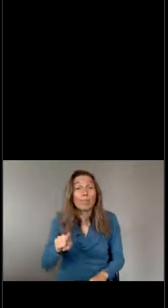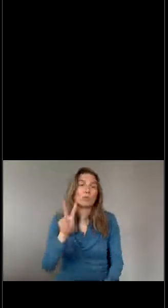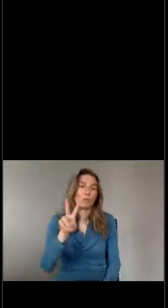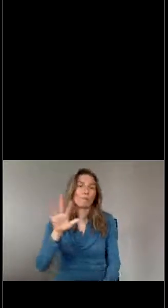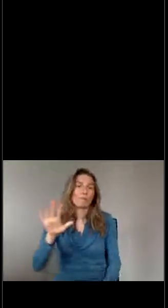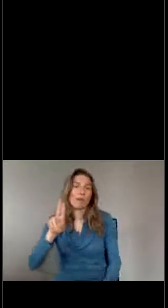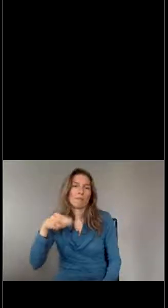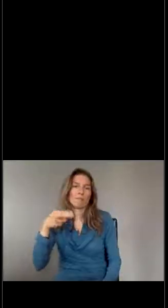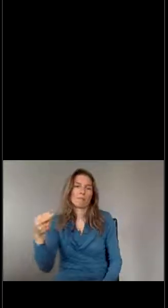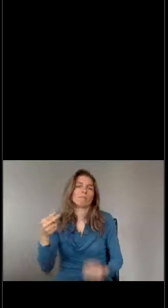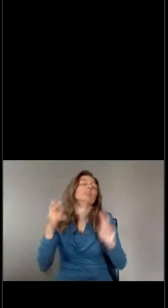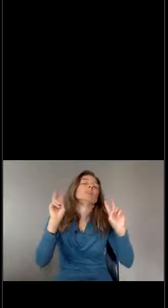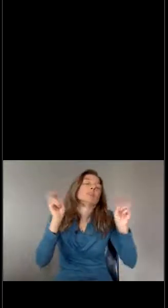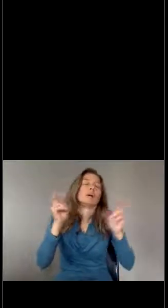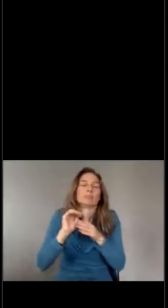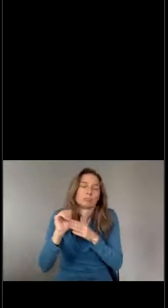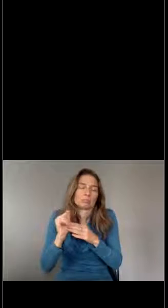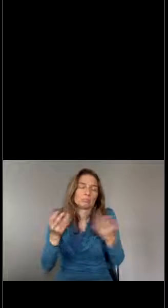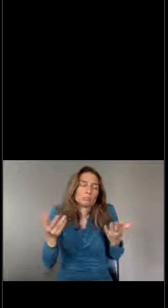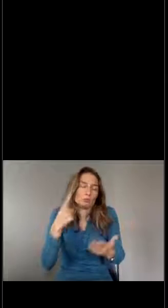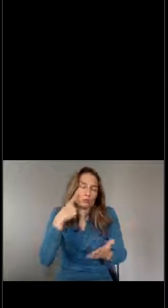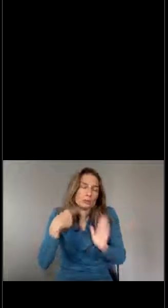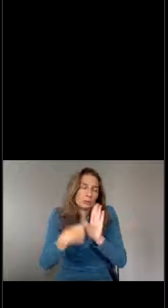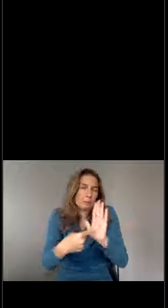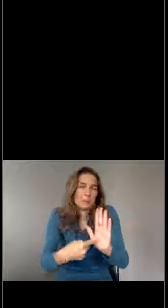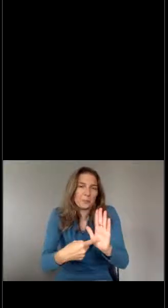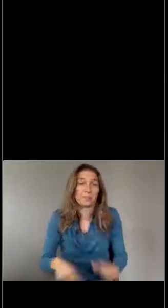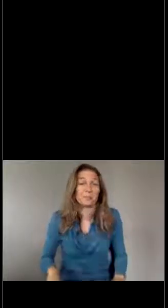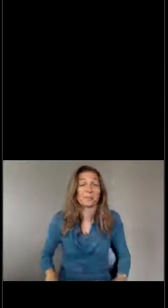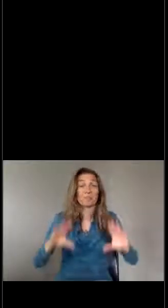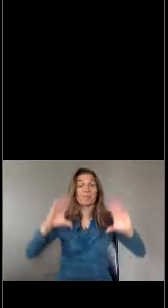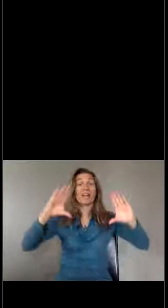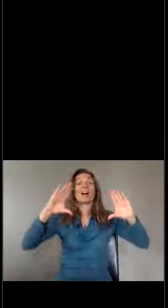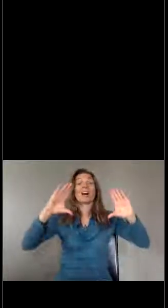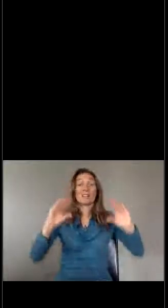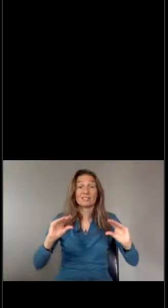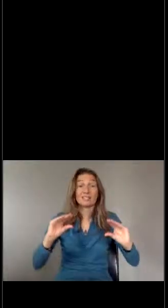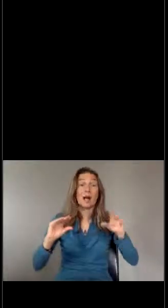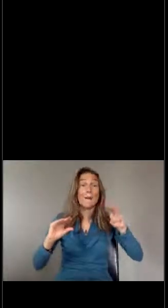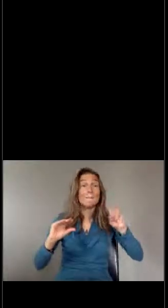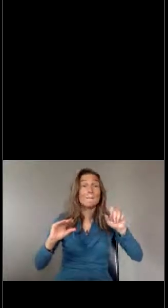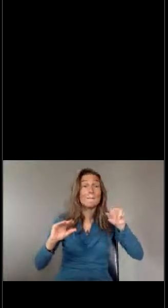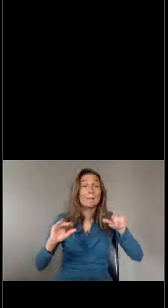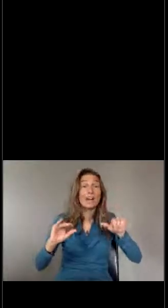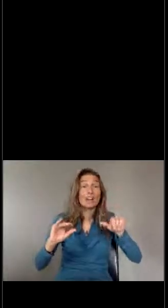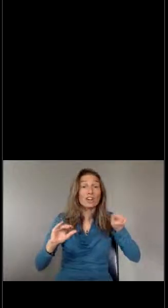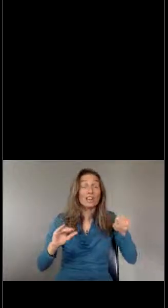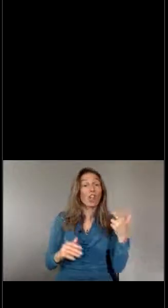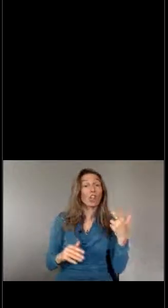That means that John now has only $5 left over, while Mary has $30 left over in disposable income